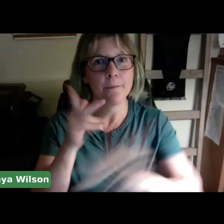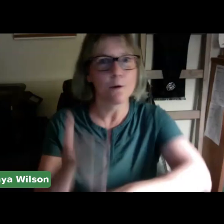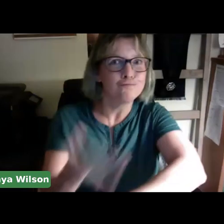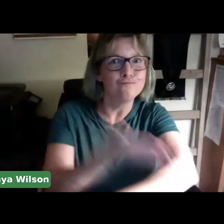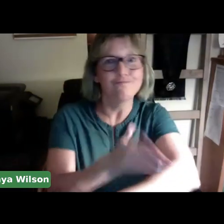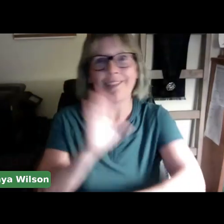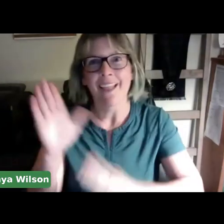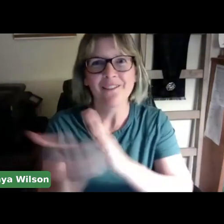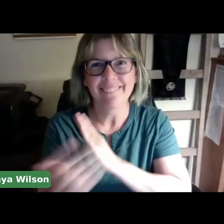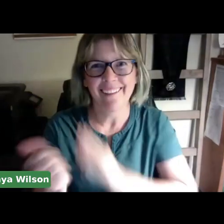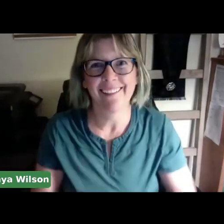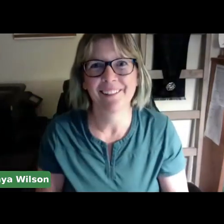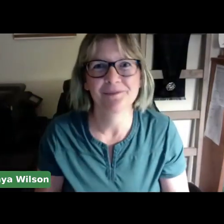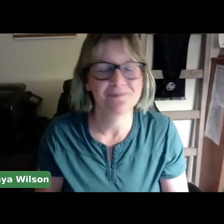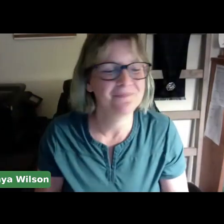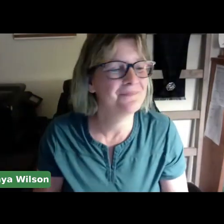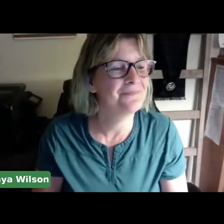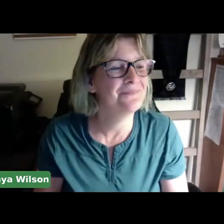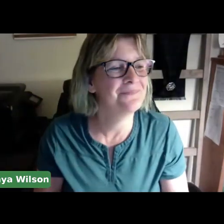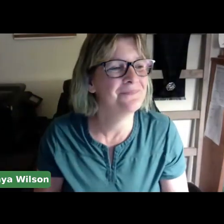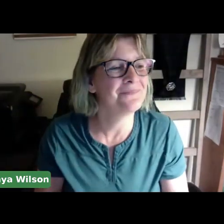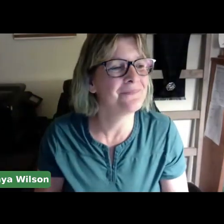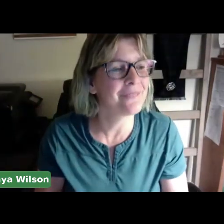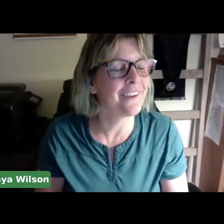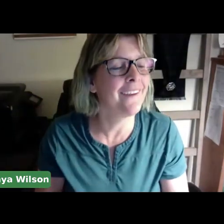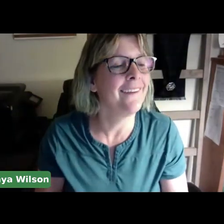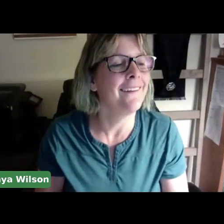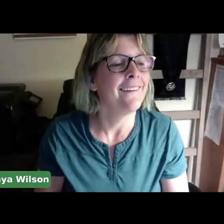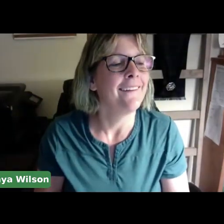And it needs to be accessible and for deaf people to really elevate their own skills,